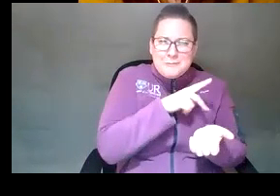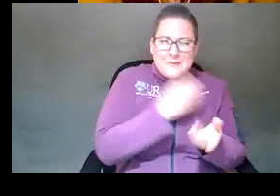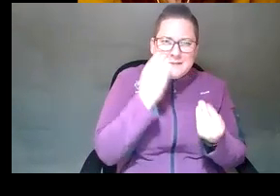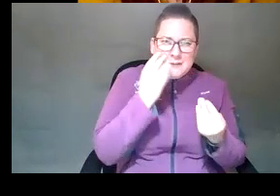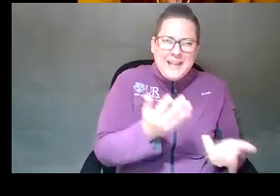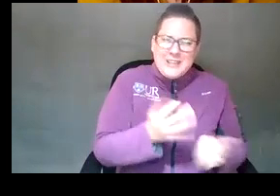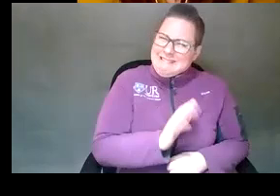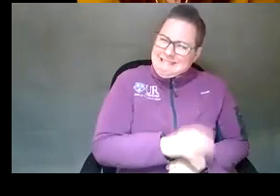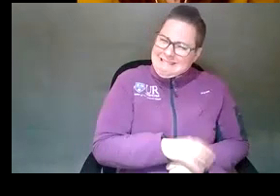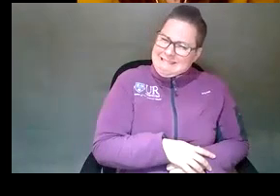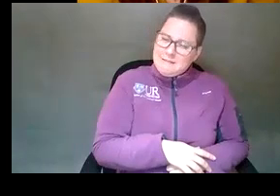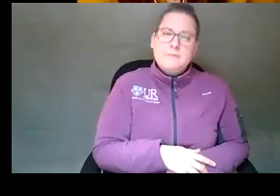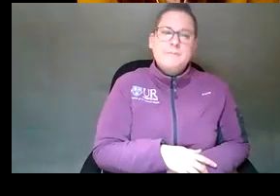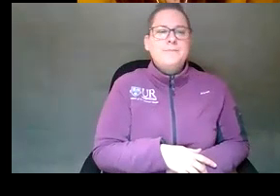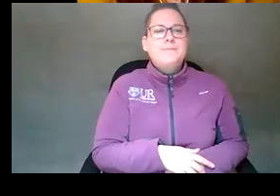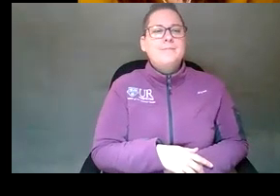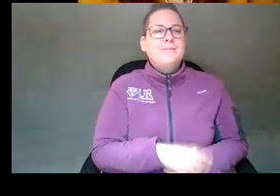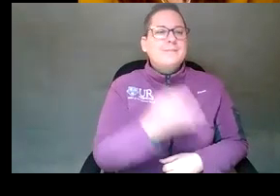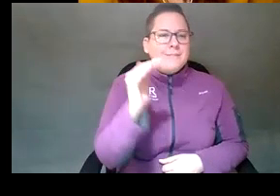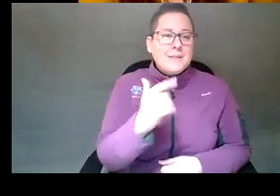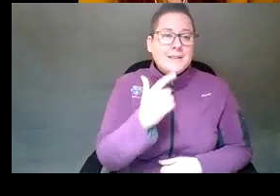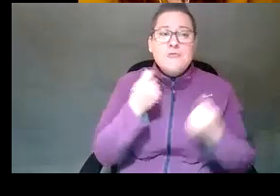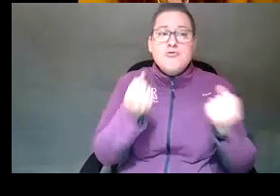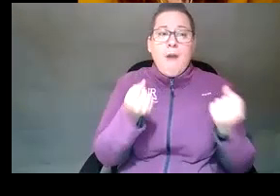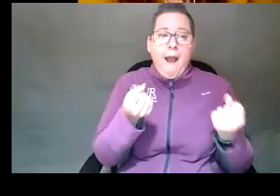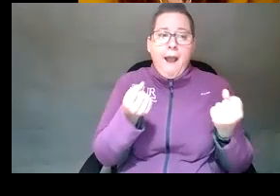and you'll see here you know that note about driving but you know one provider noted that a